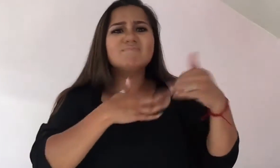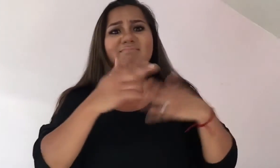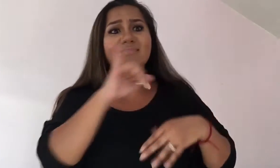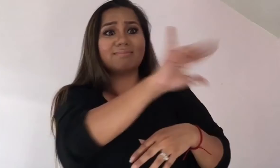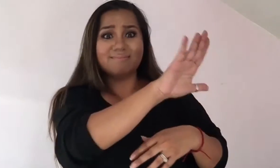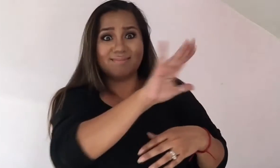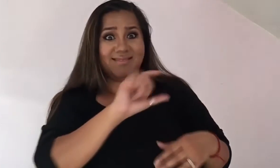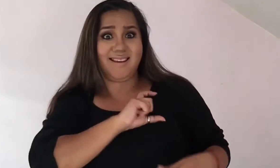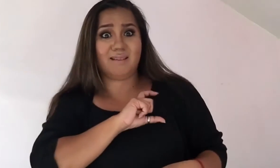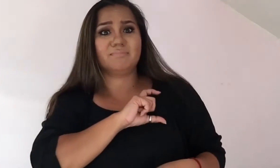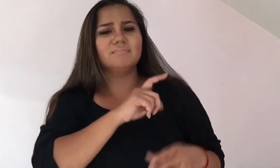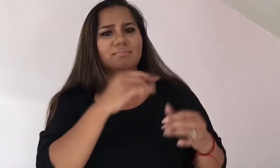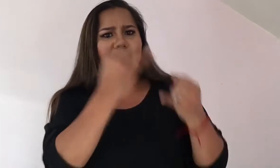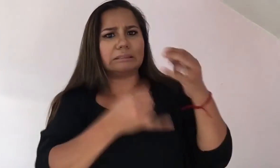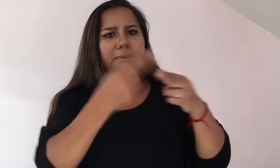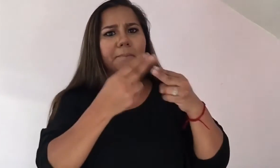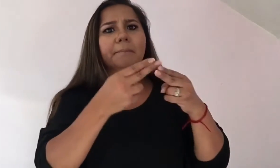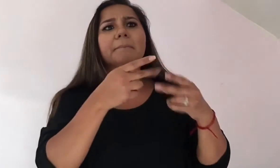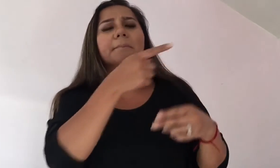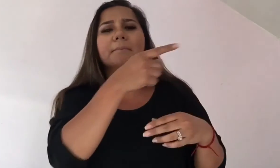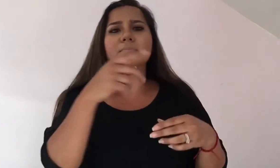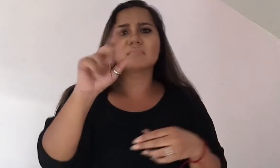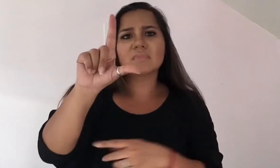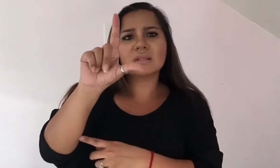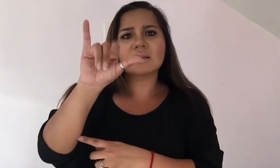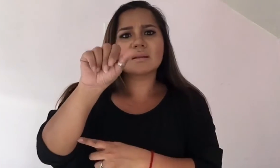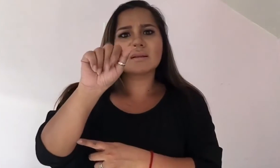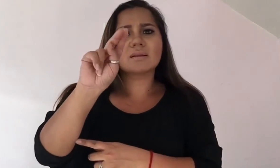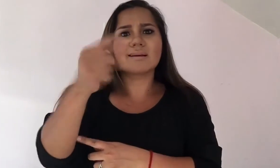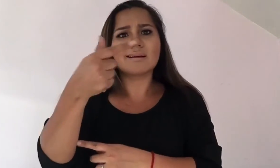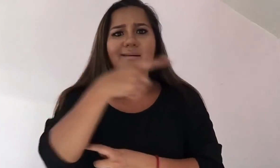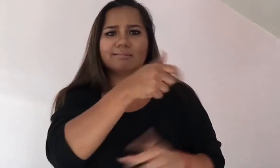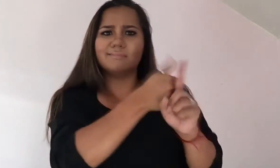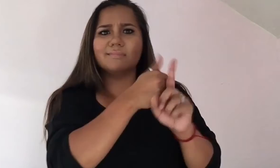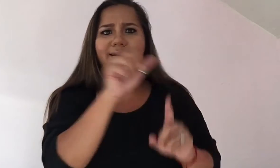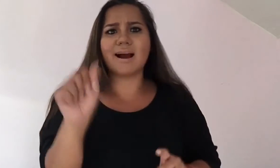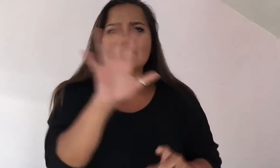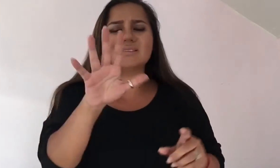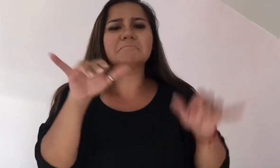even if that officer’s last name is Liang — (himself an Asian)